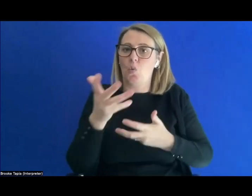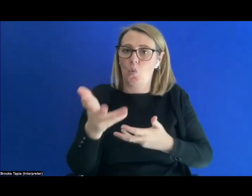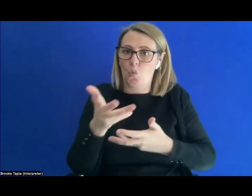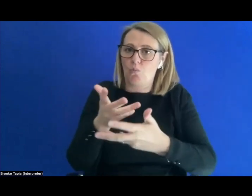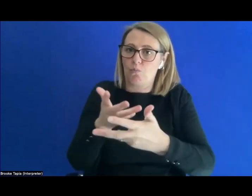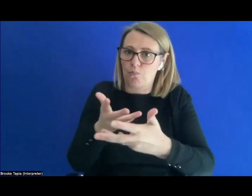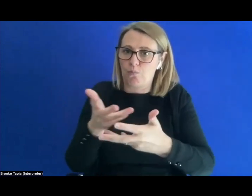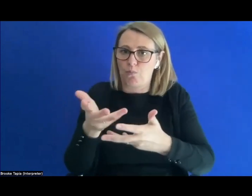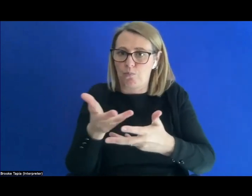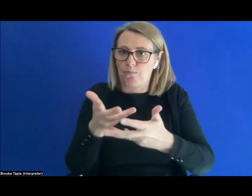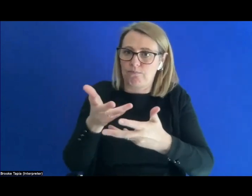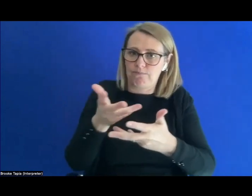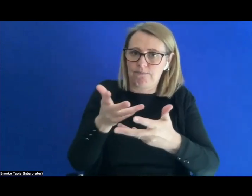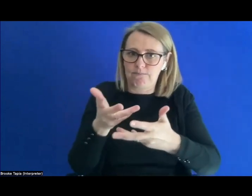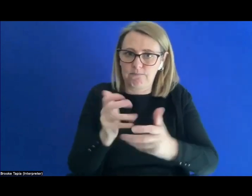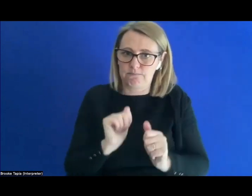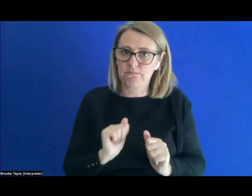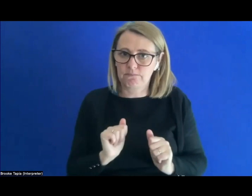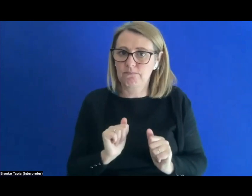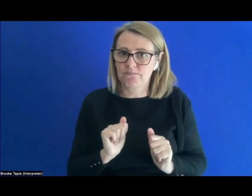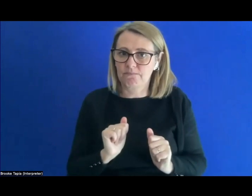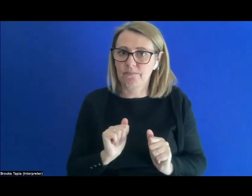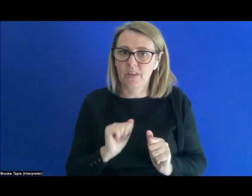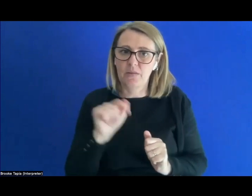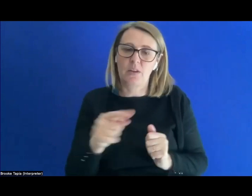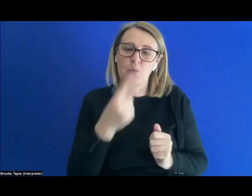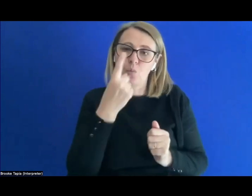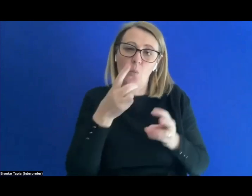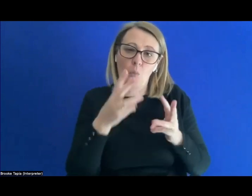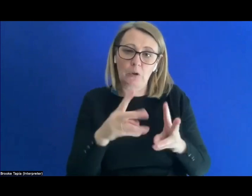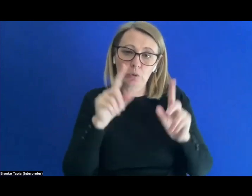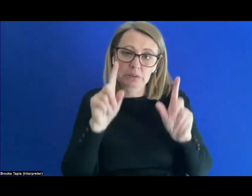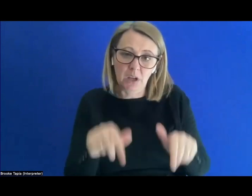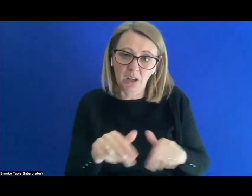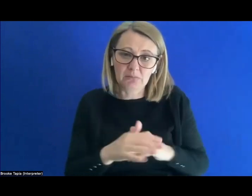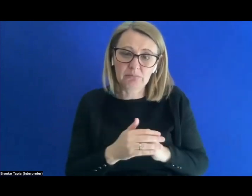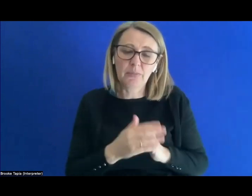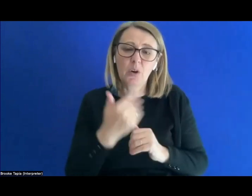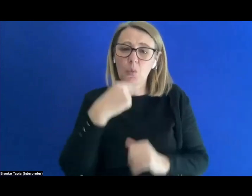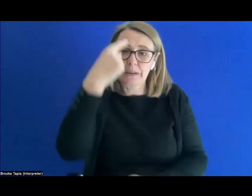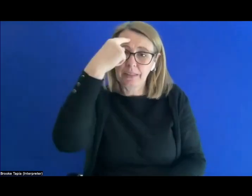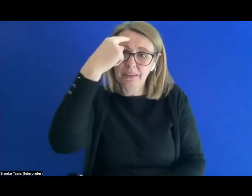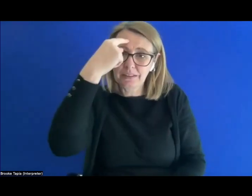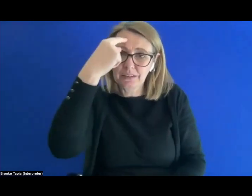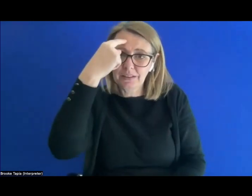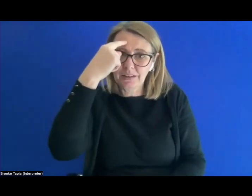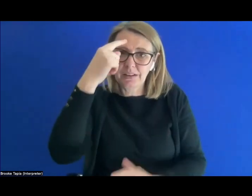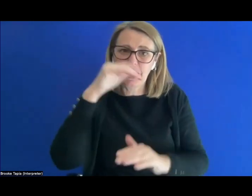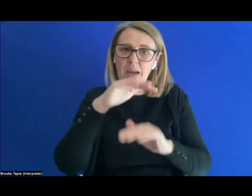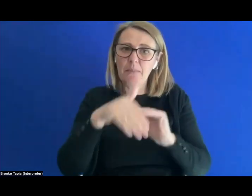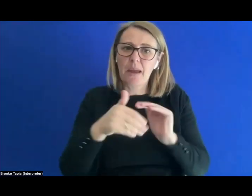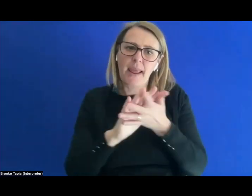I guess. That’s one way to start. Then always being mindful of how are they